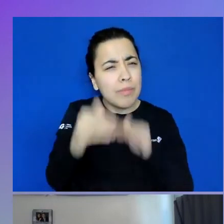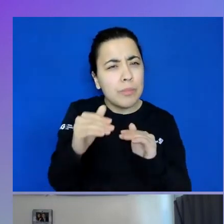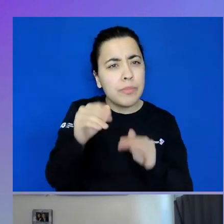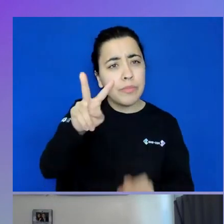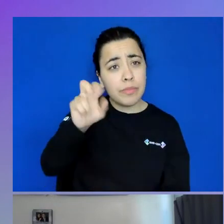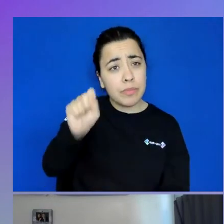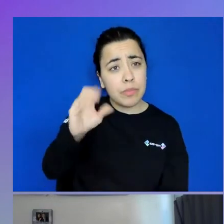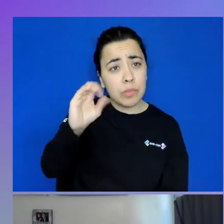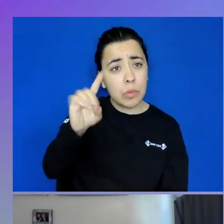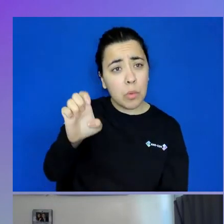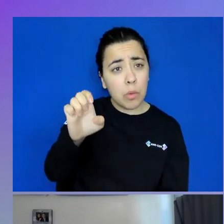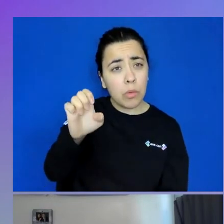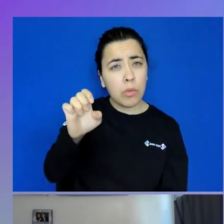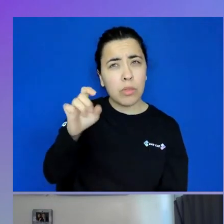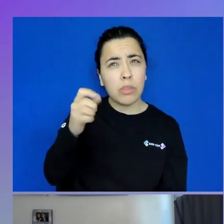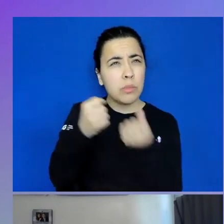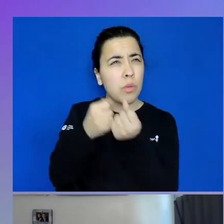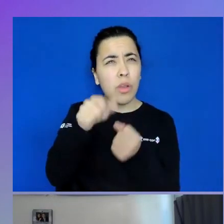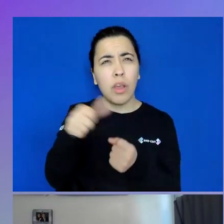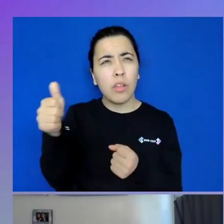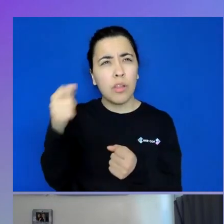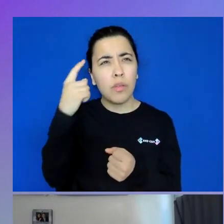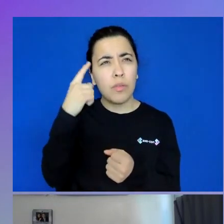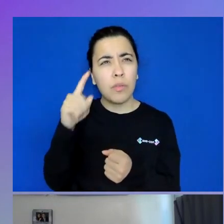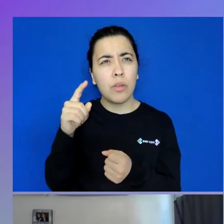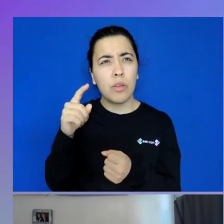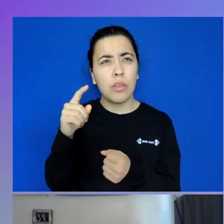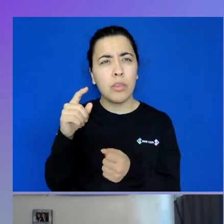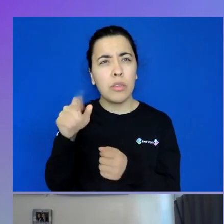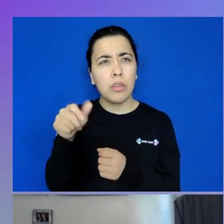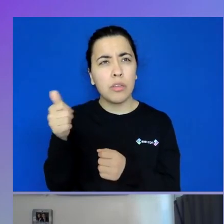support for something else. I can't remember what that was. JetBrains or IntelliJ. We announced support for IntelliJ